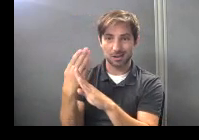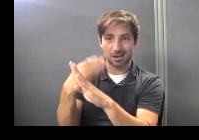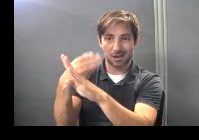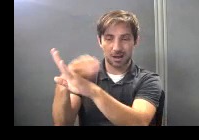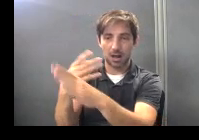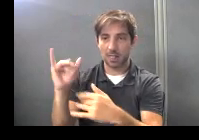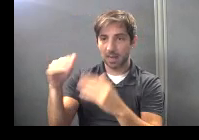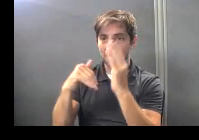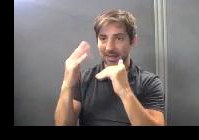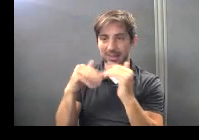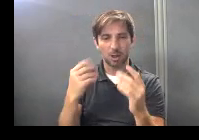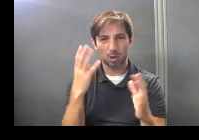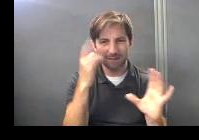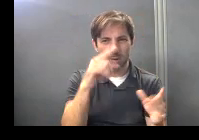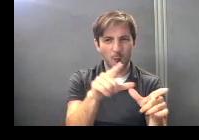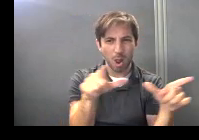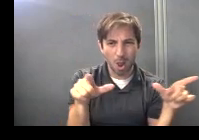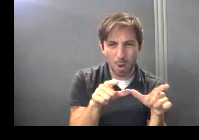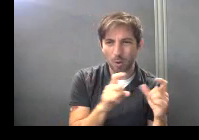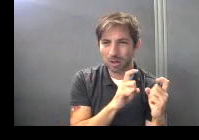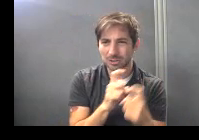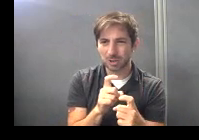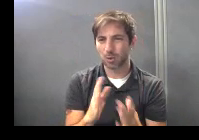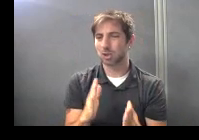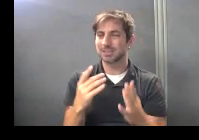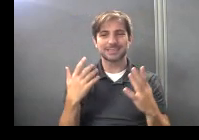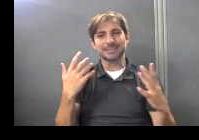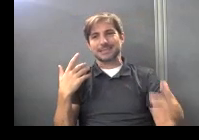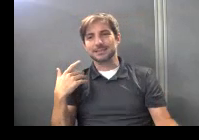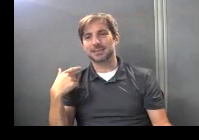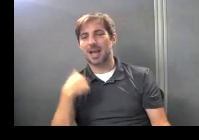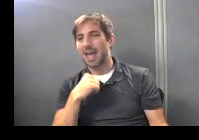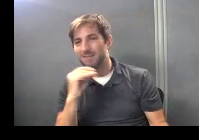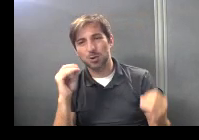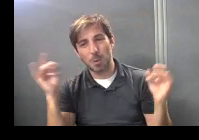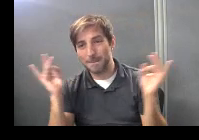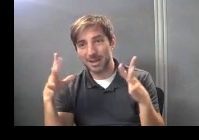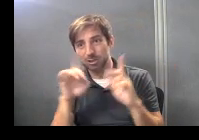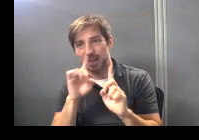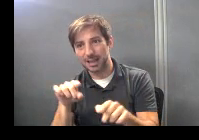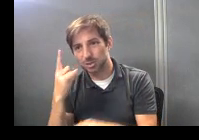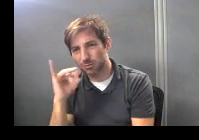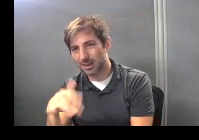I'M SORRY, I CAN'T COME UP WITH A MAGIC BULLET FOR THIS.